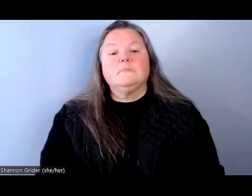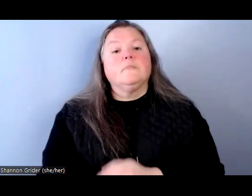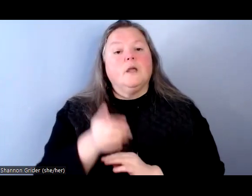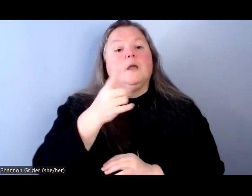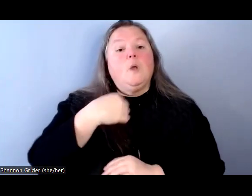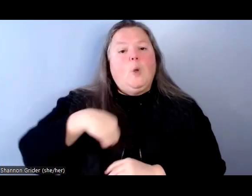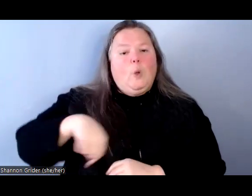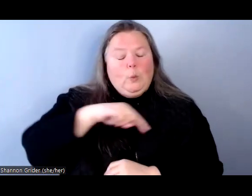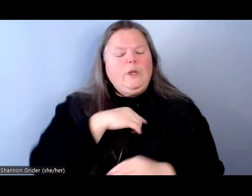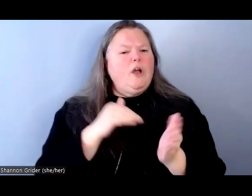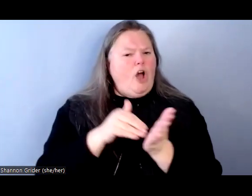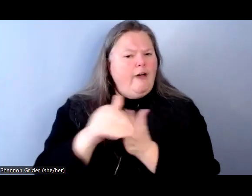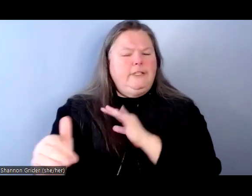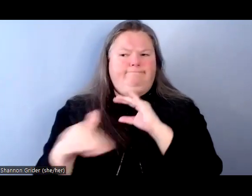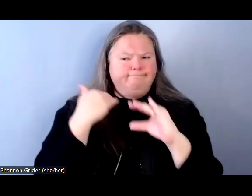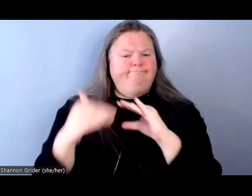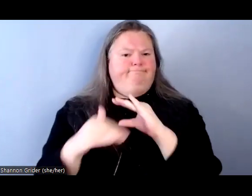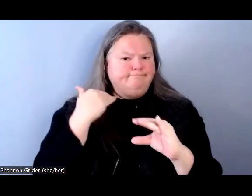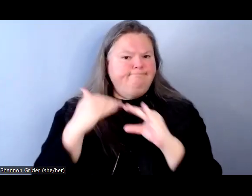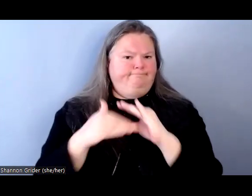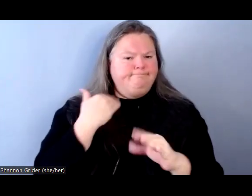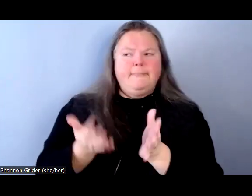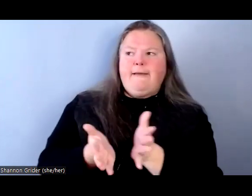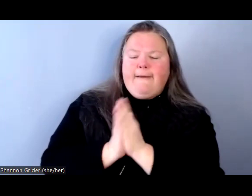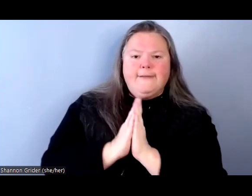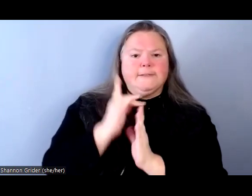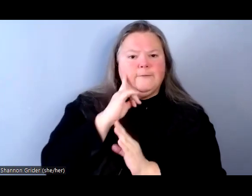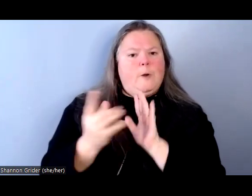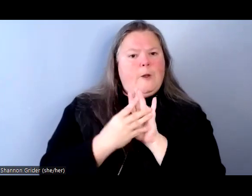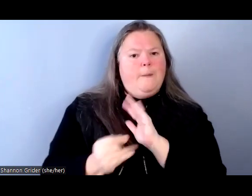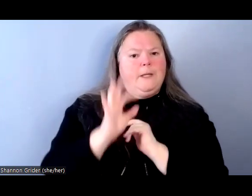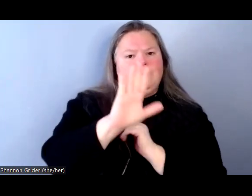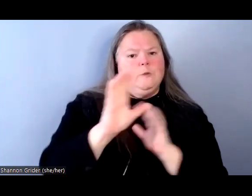We commonly receive emails asking for a copy of your